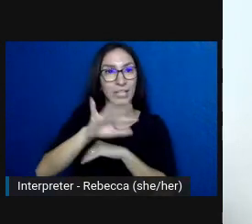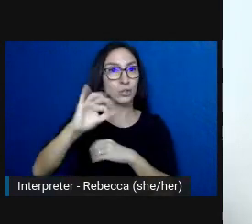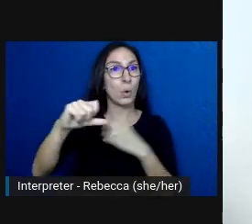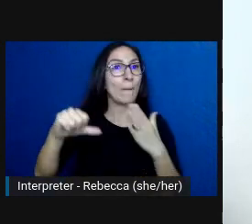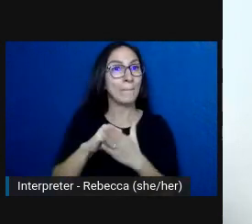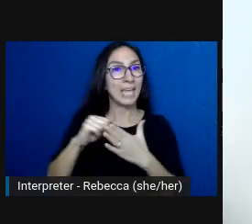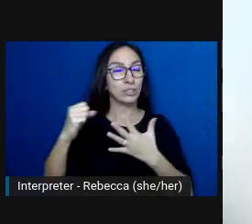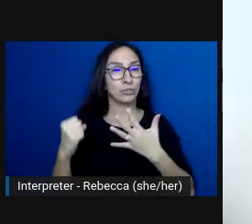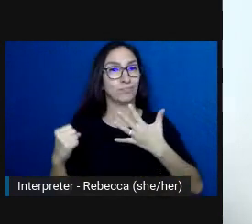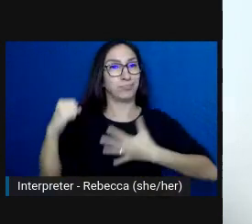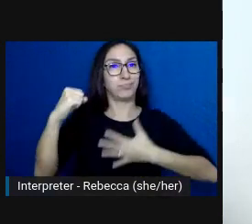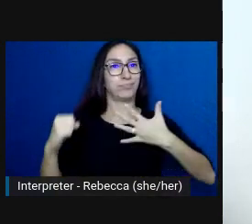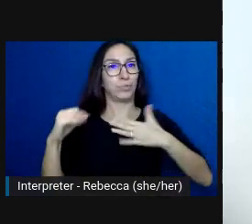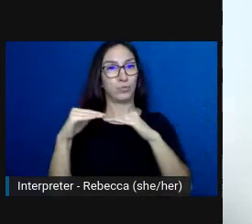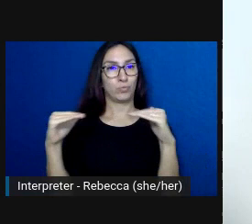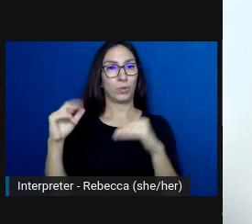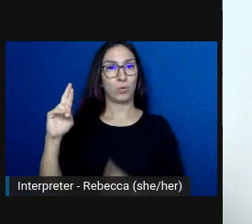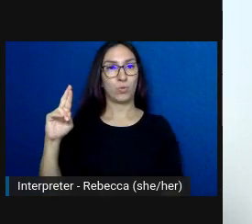and search results.